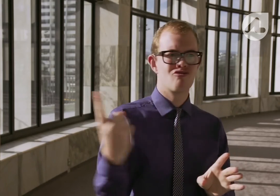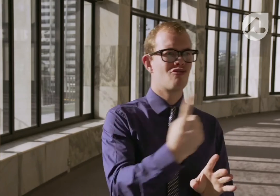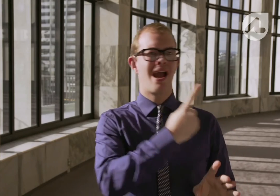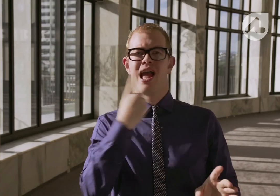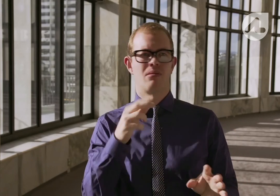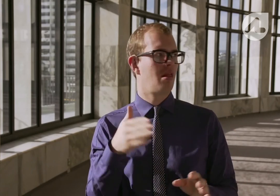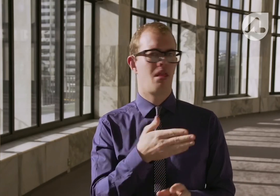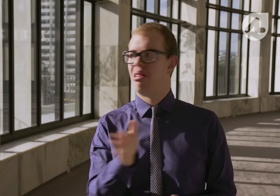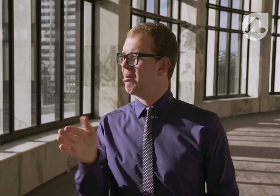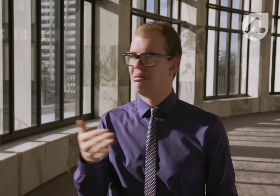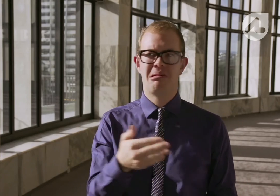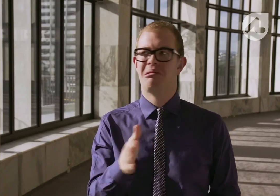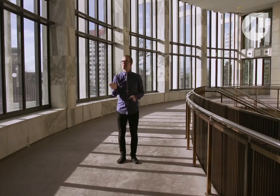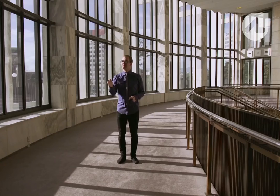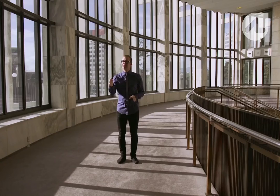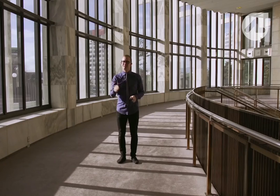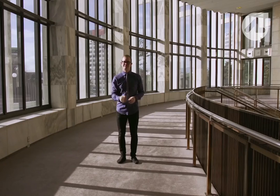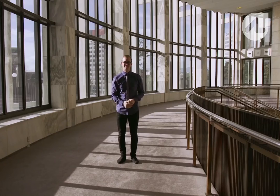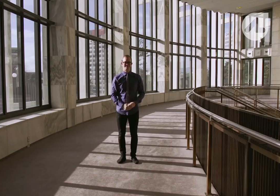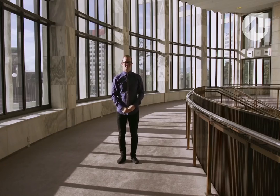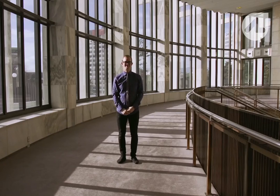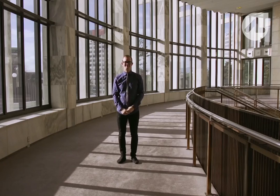All the offices and the lifts are built in a circle